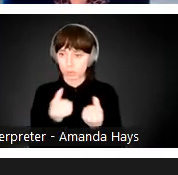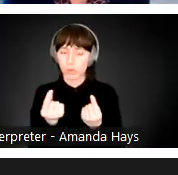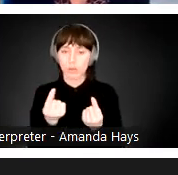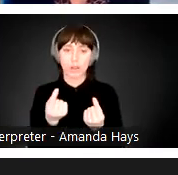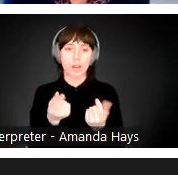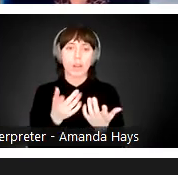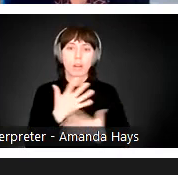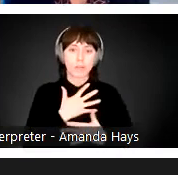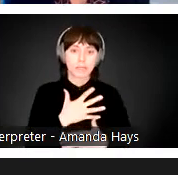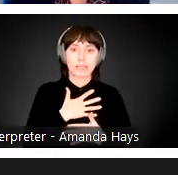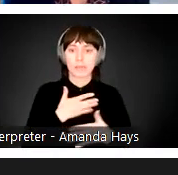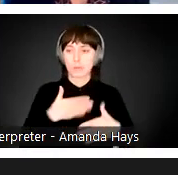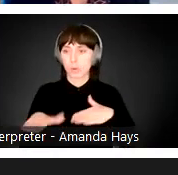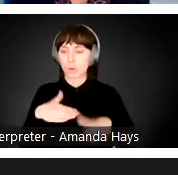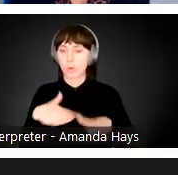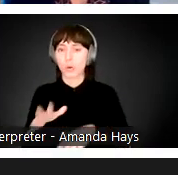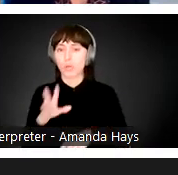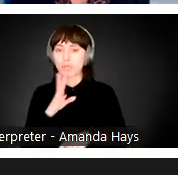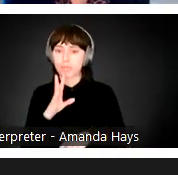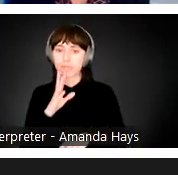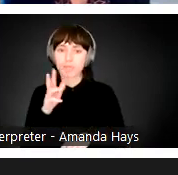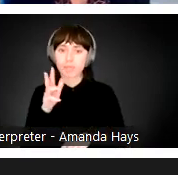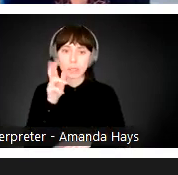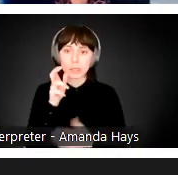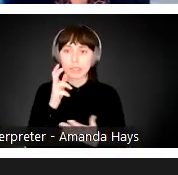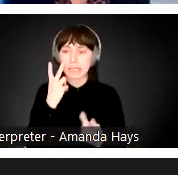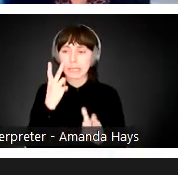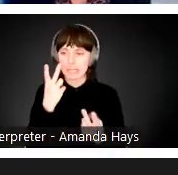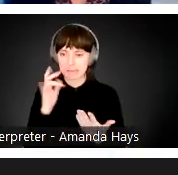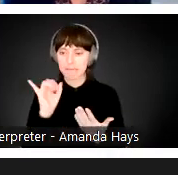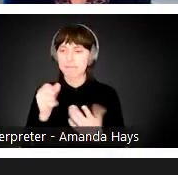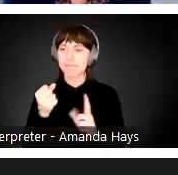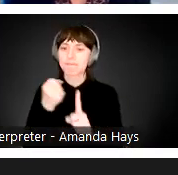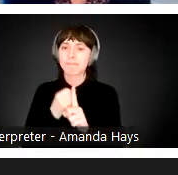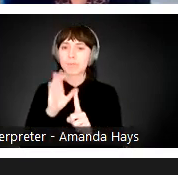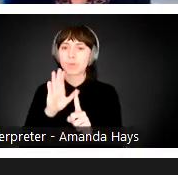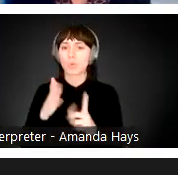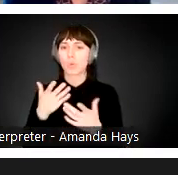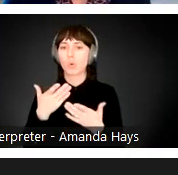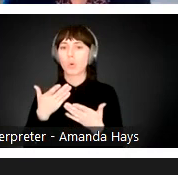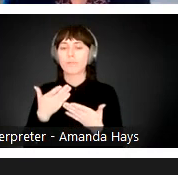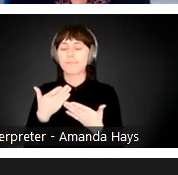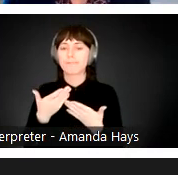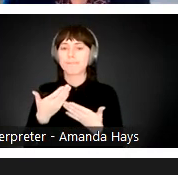respiratory, circulatory, or reproductive functions, or endocrine functions. And so,